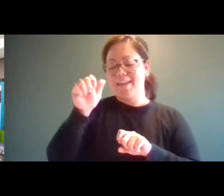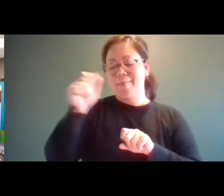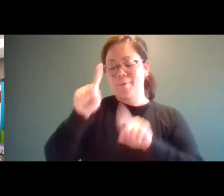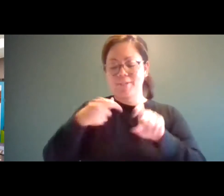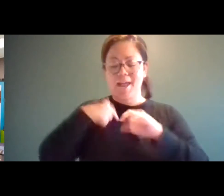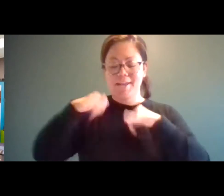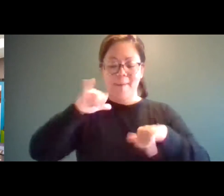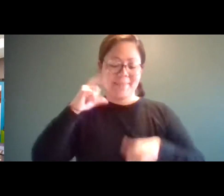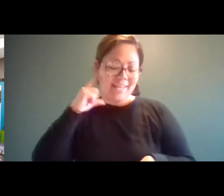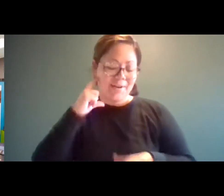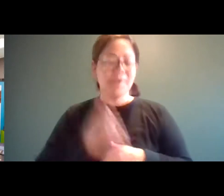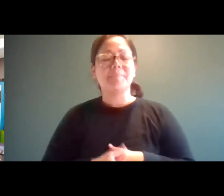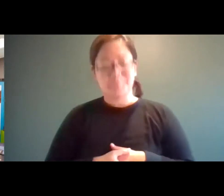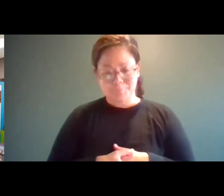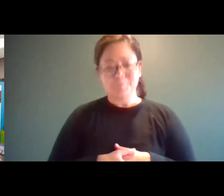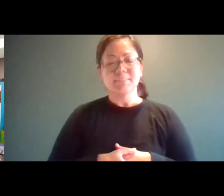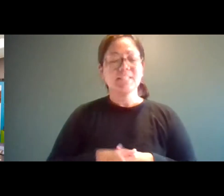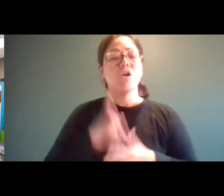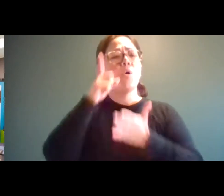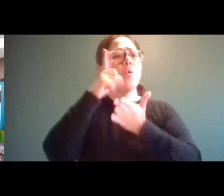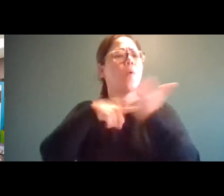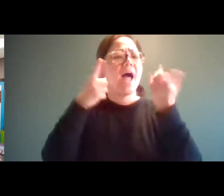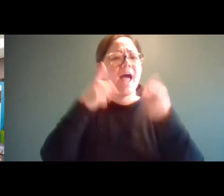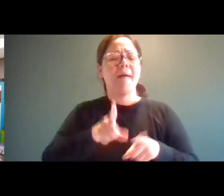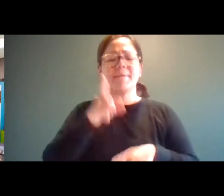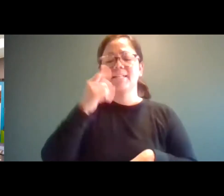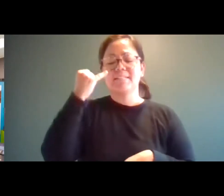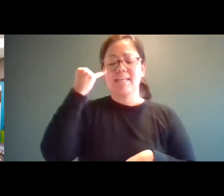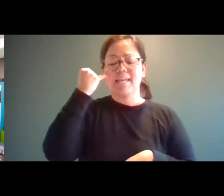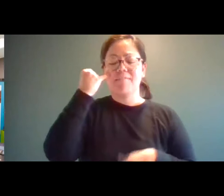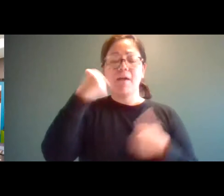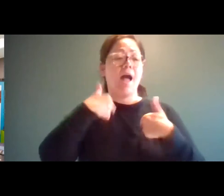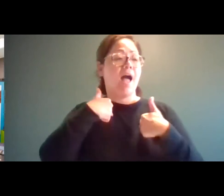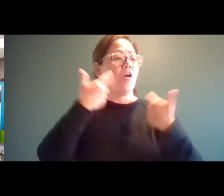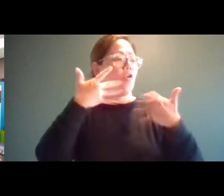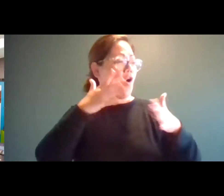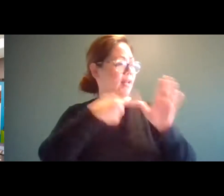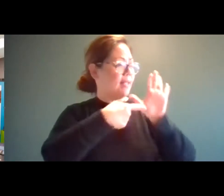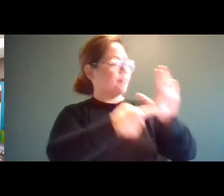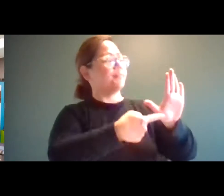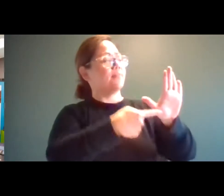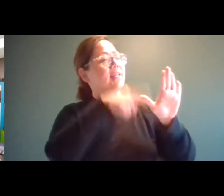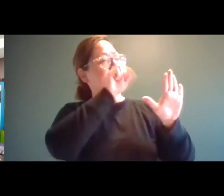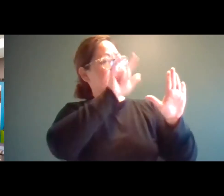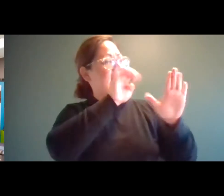which is what happens if I've provided the style guide, but once I had my translation back,